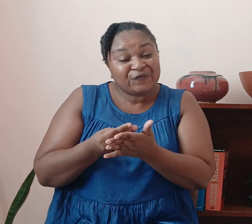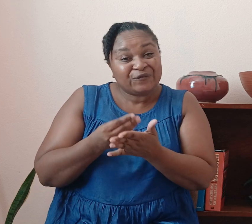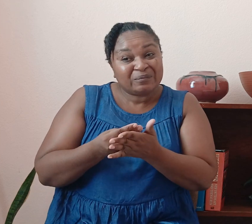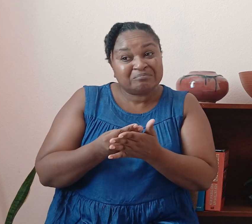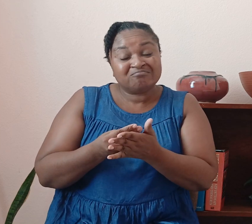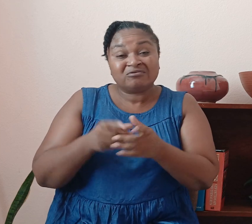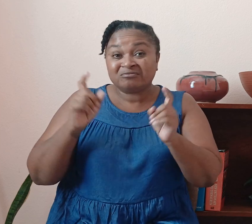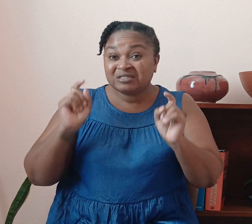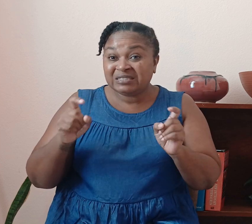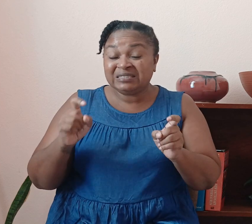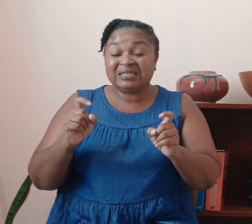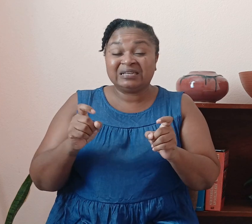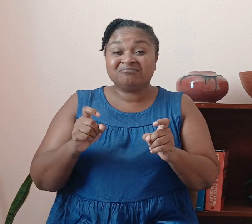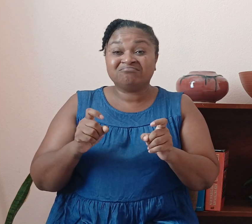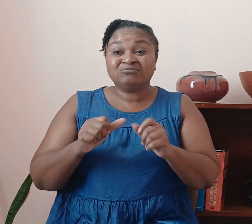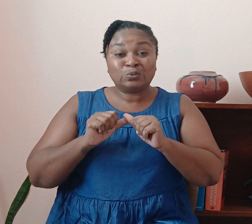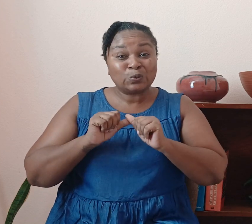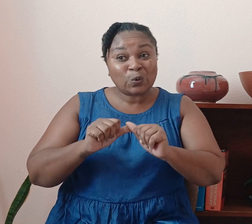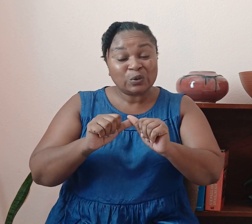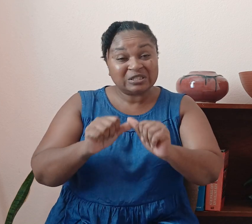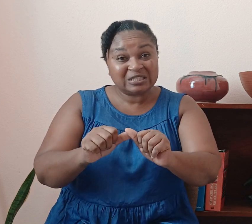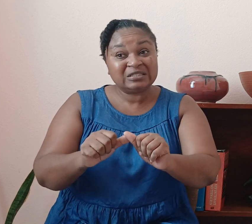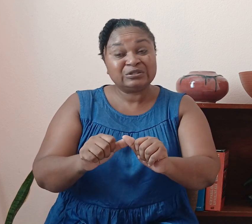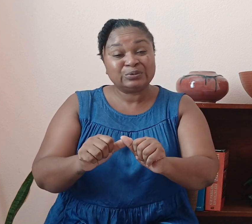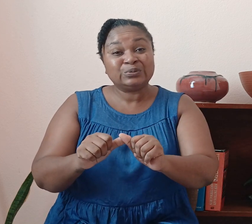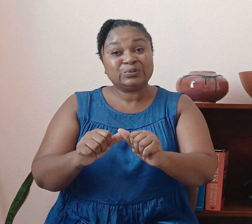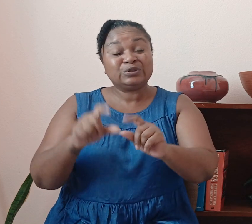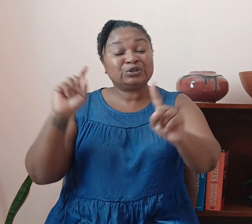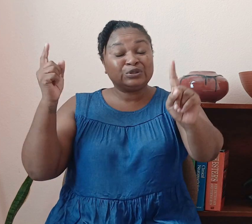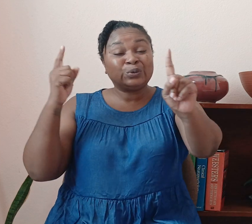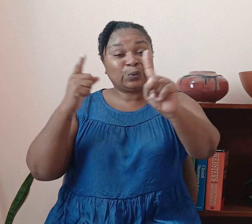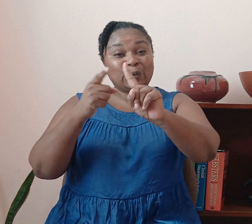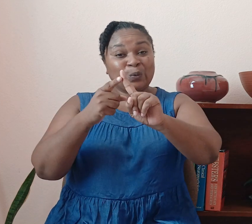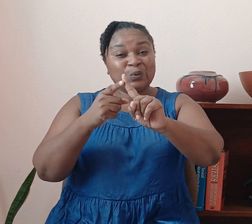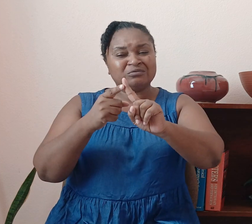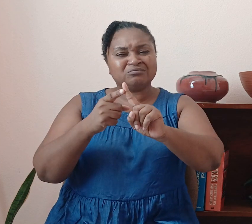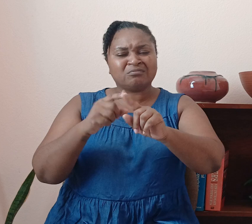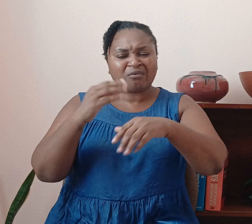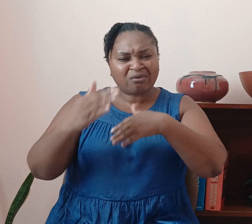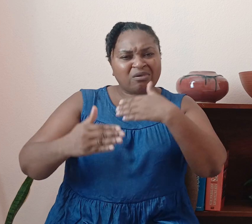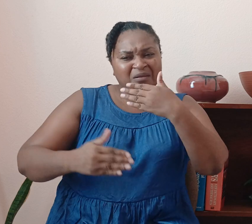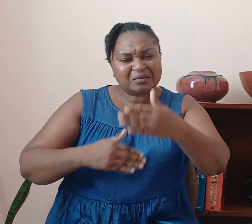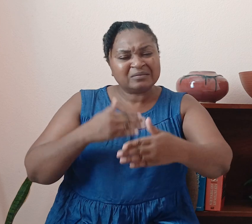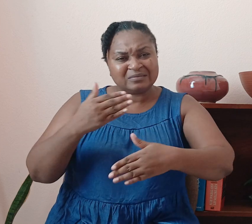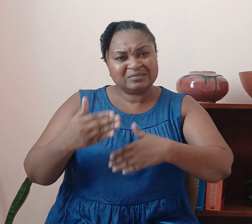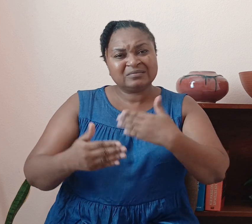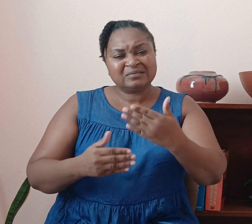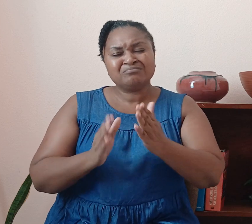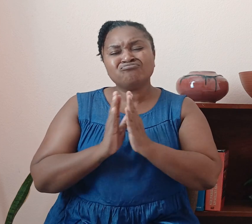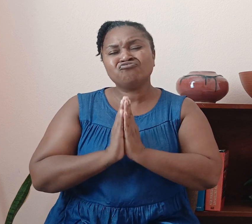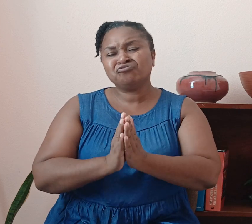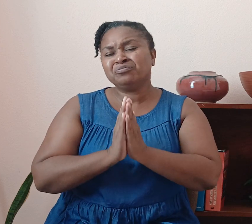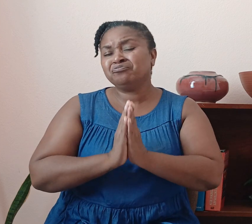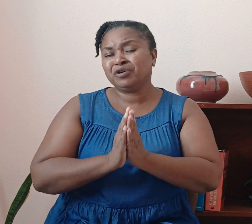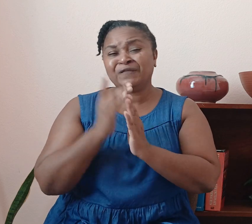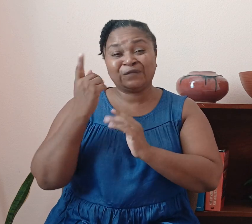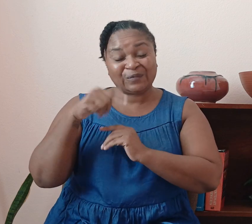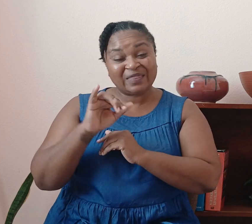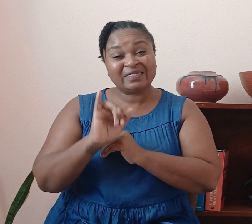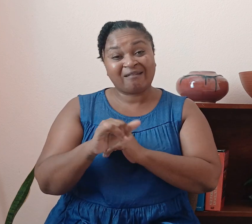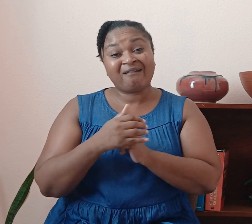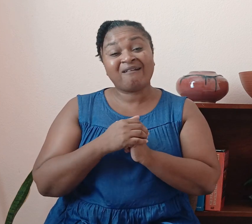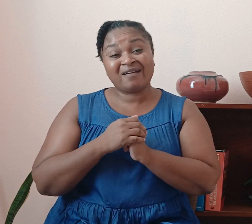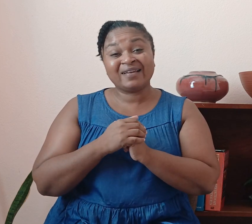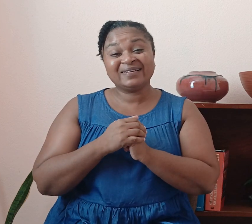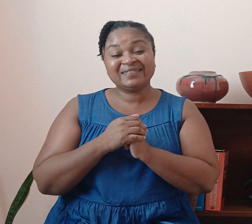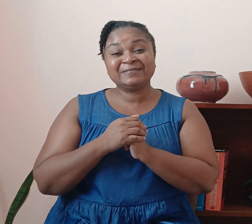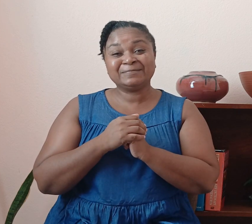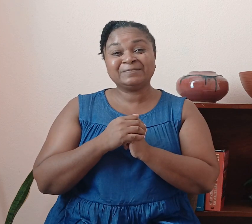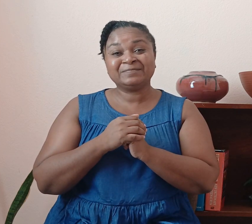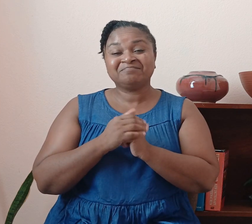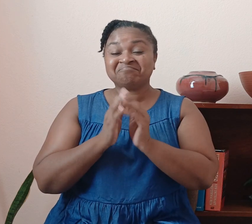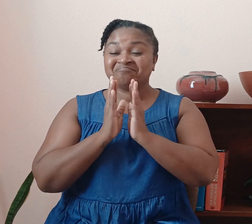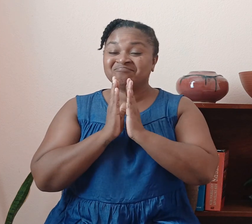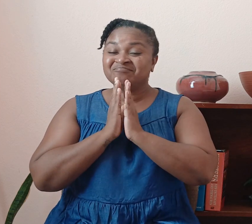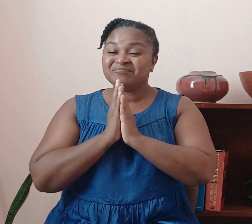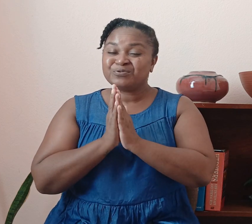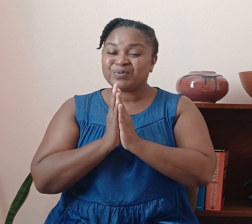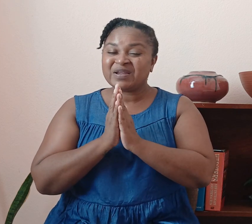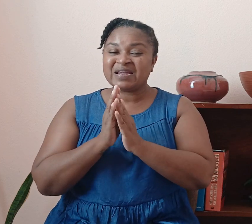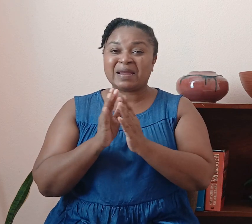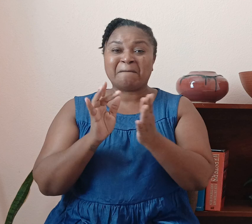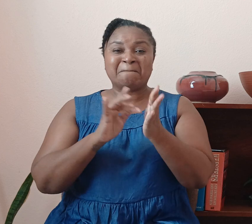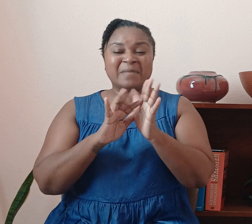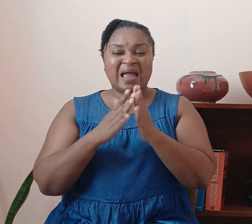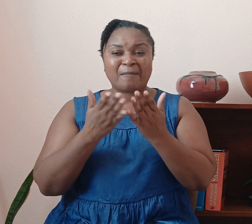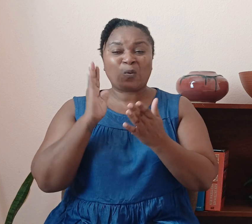Commission moving forward at a good pace. o Pray that the Bible will be translated